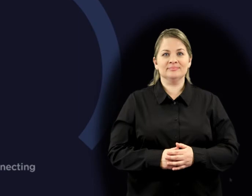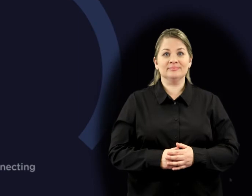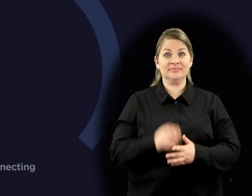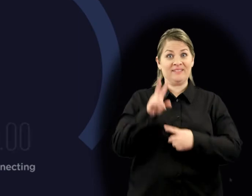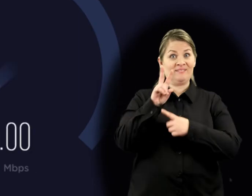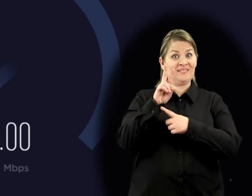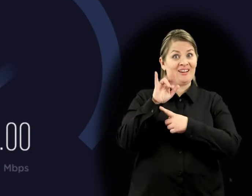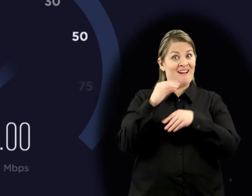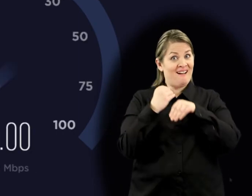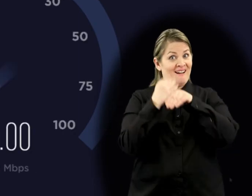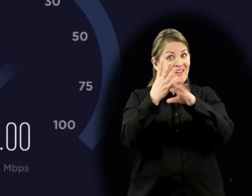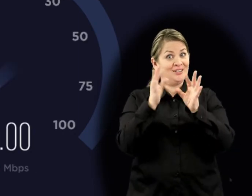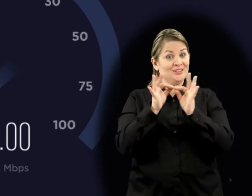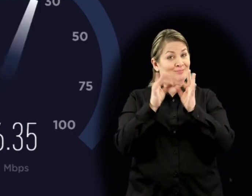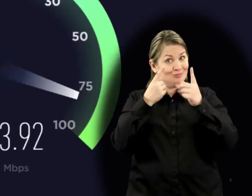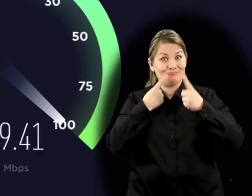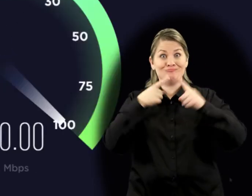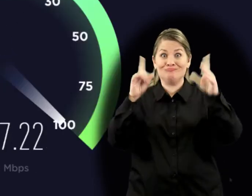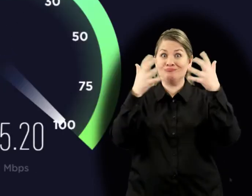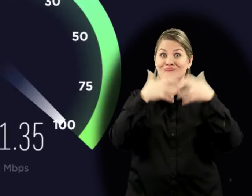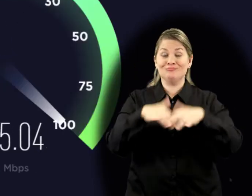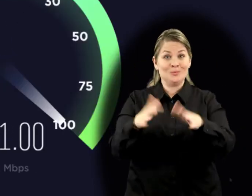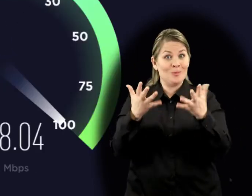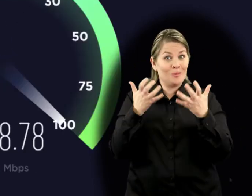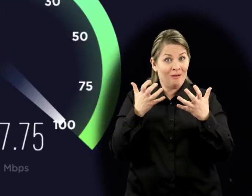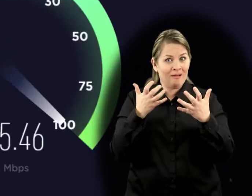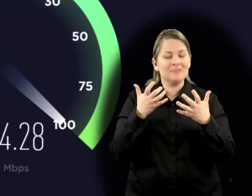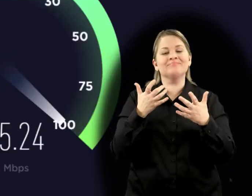To use VRI, you must have three things: